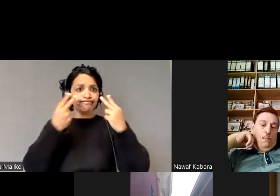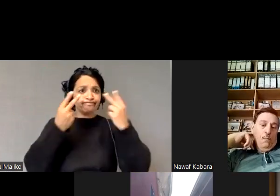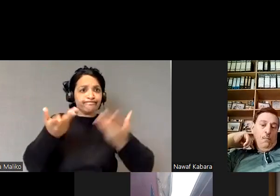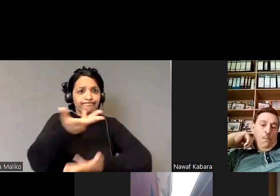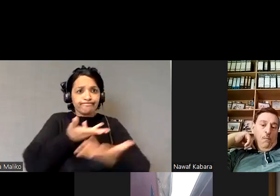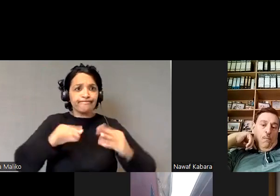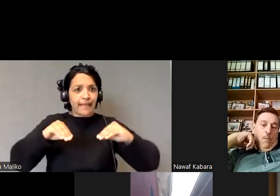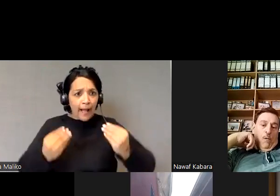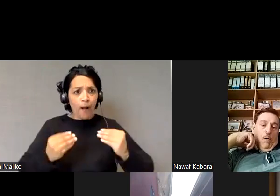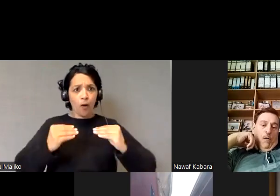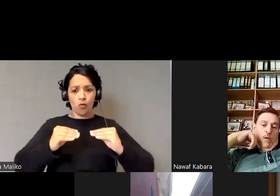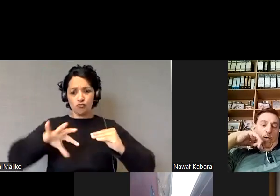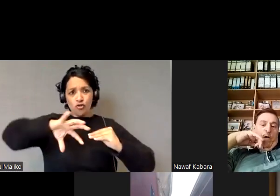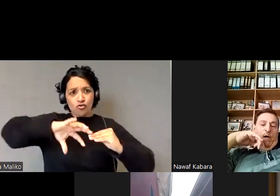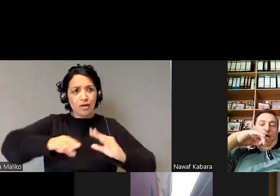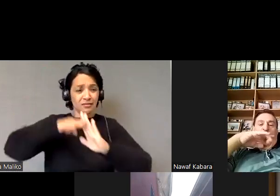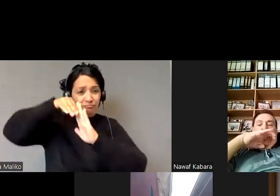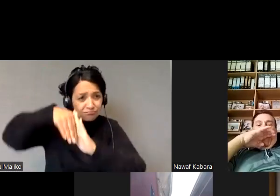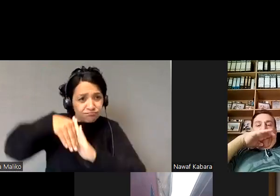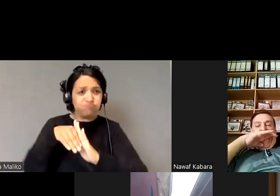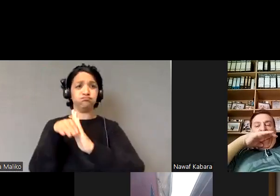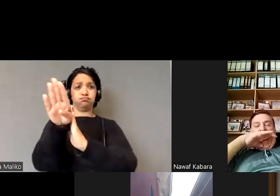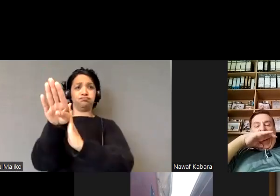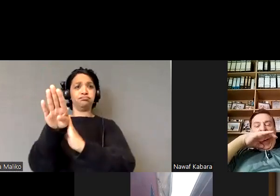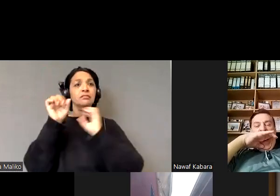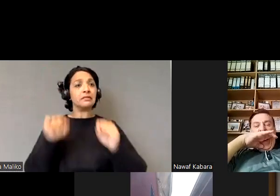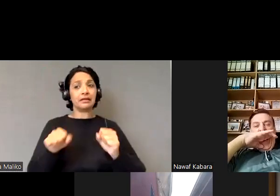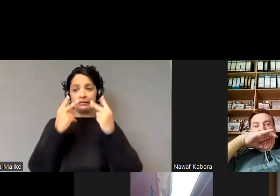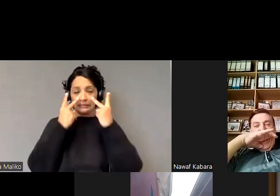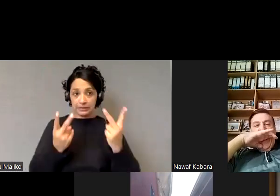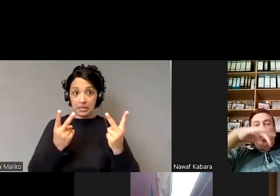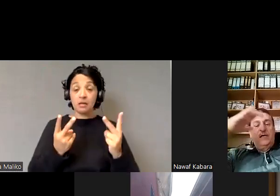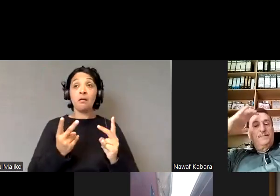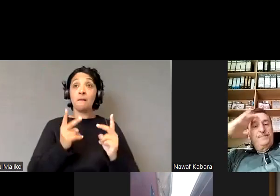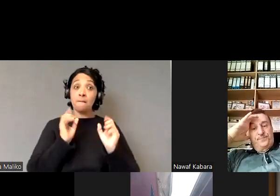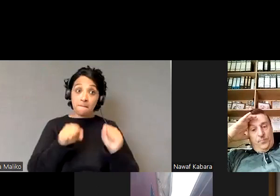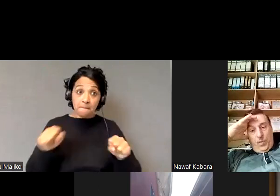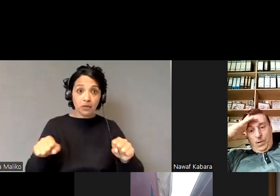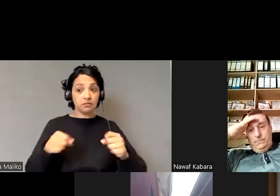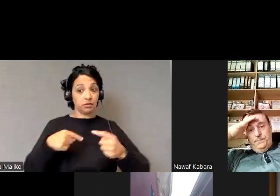efforts. Will they be integrated fully into all parts of these continuum in the process in a meaningful